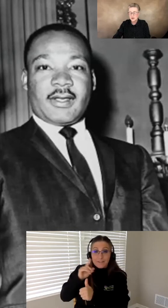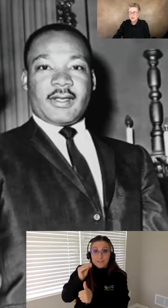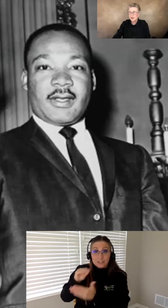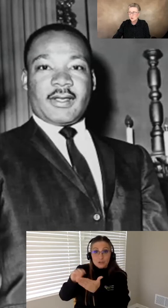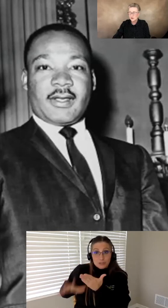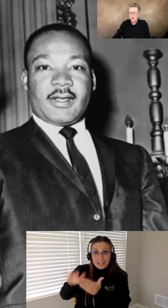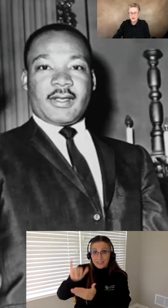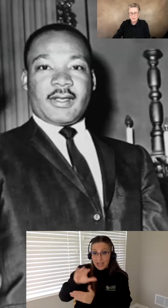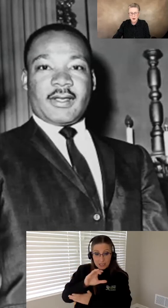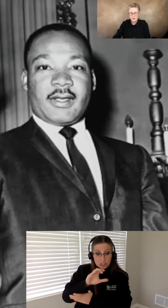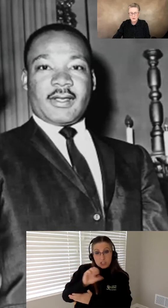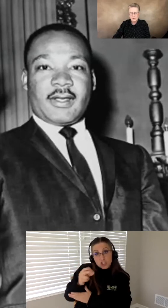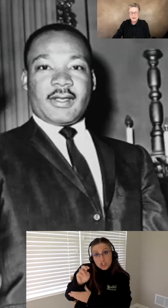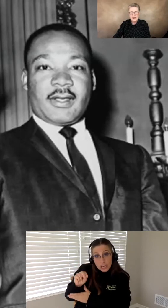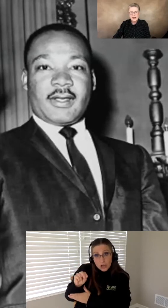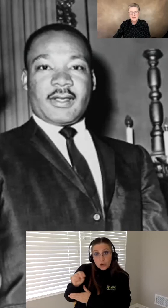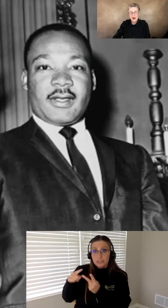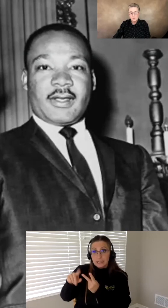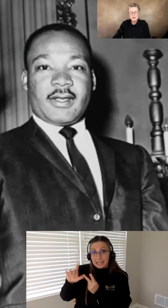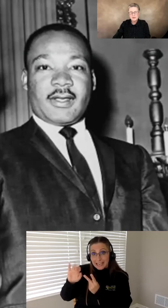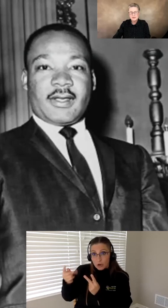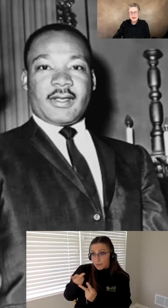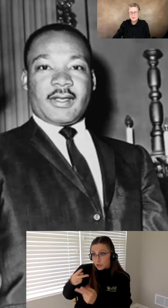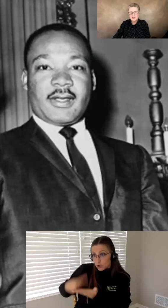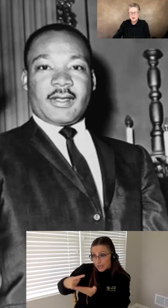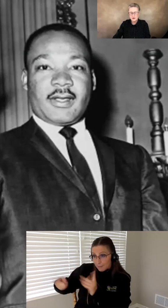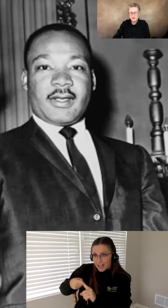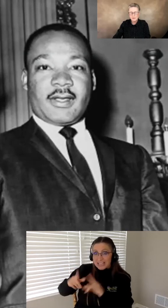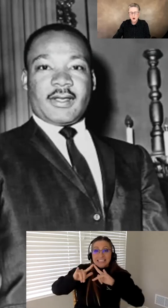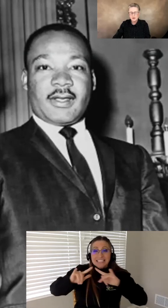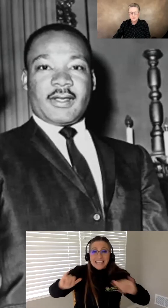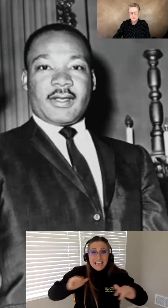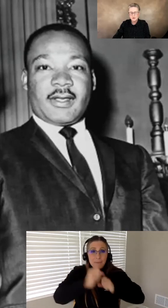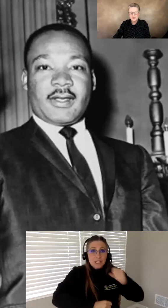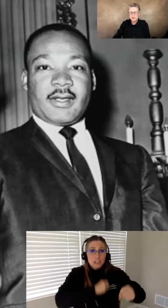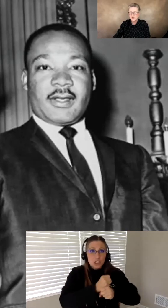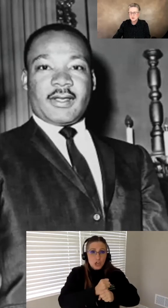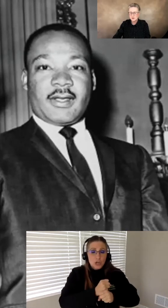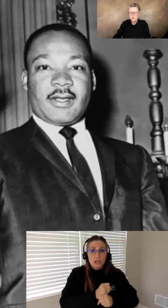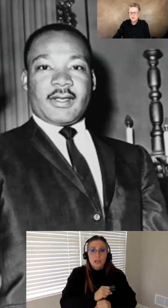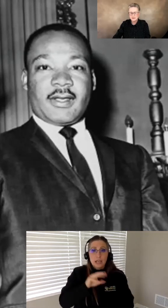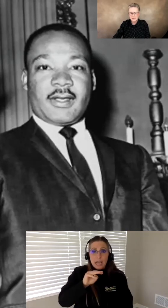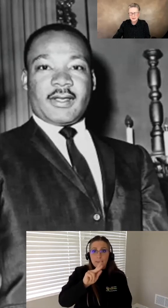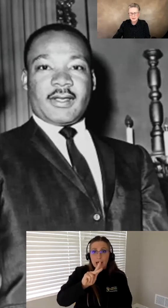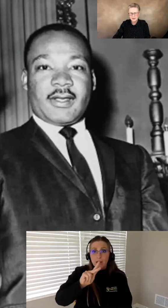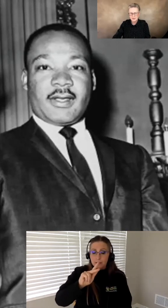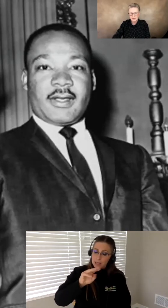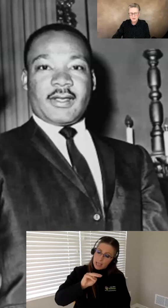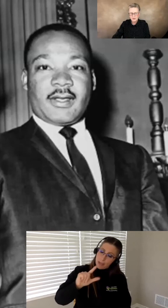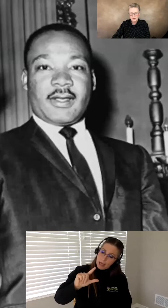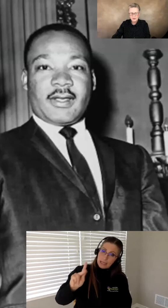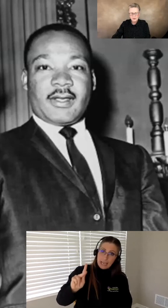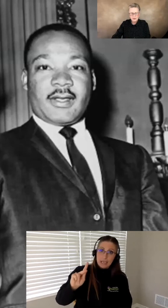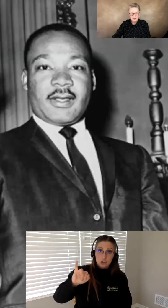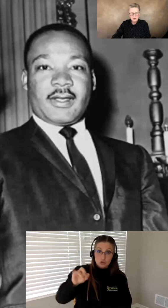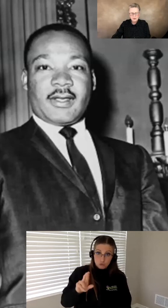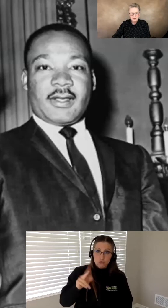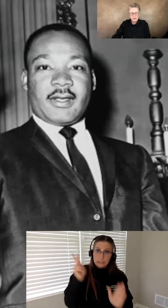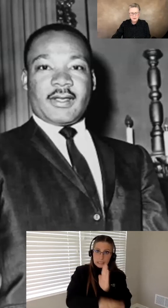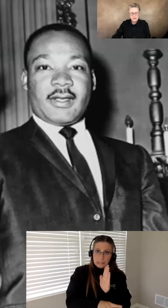and Carol were talking about and that was the same year that Martin Luther King Jr. was assassinated